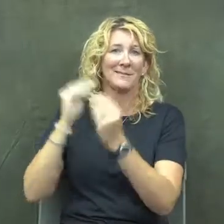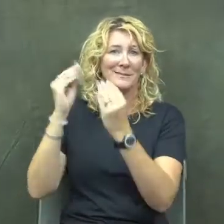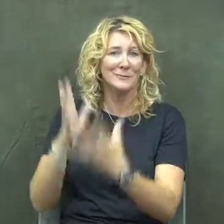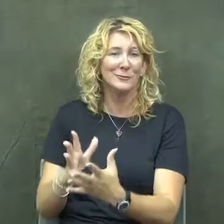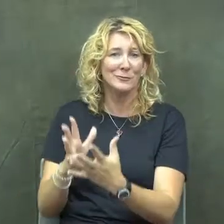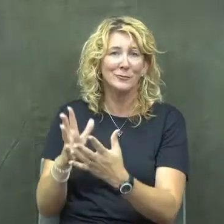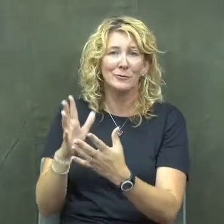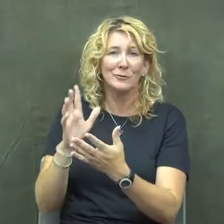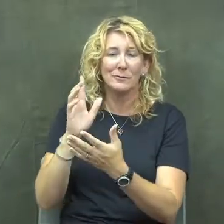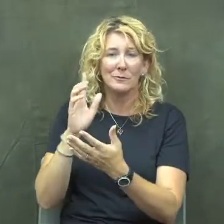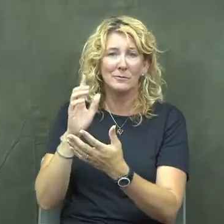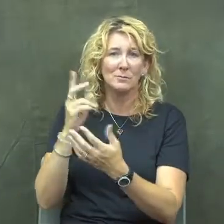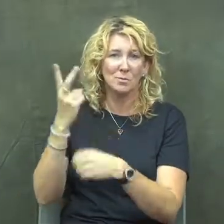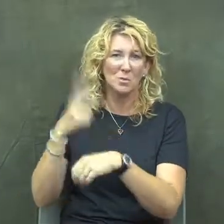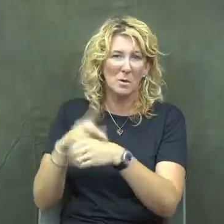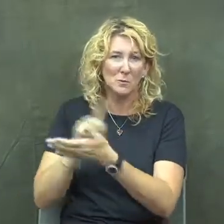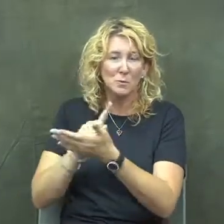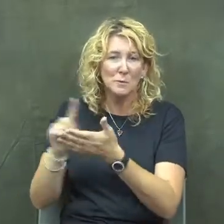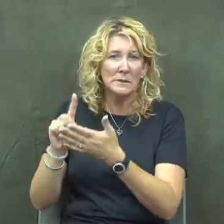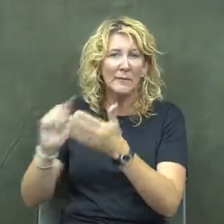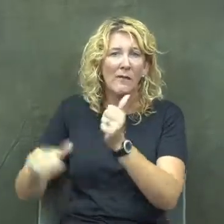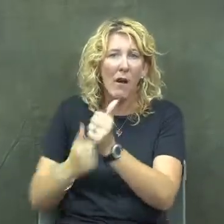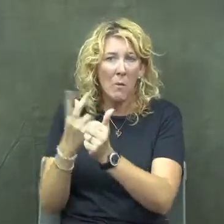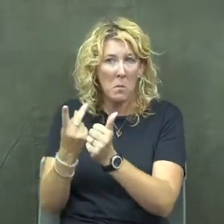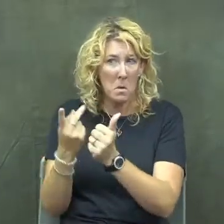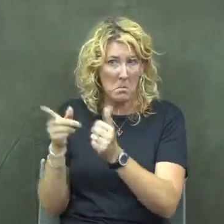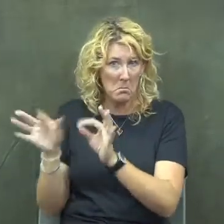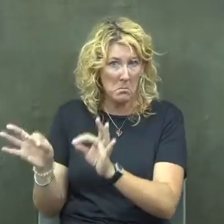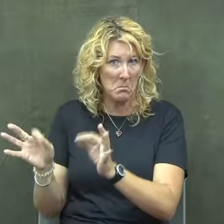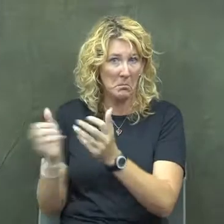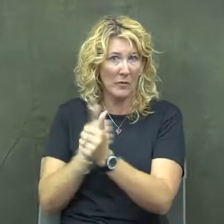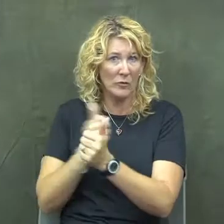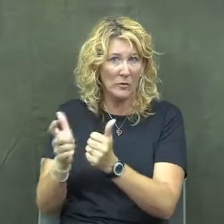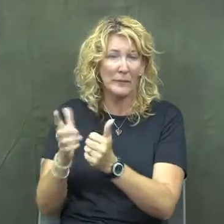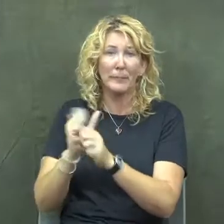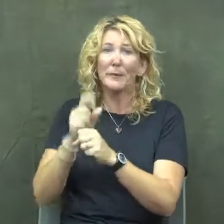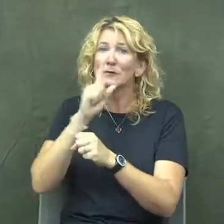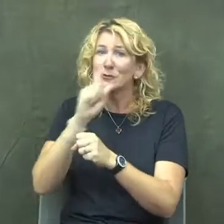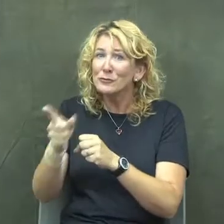They would also come to my classroom and meet with my teachers twice a week